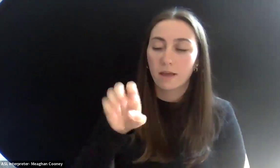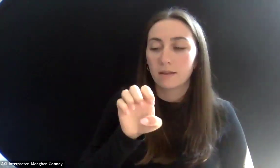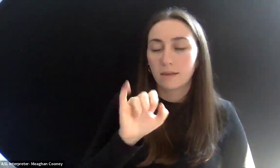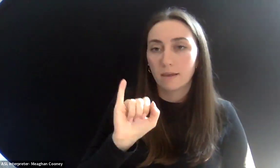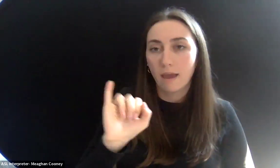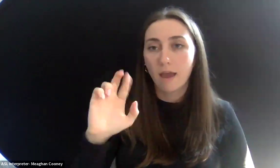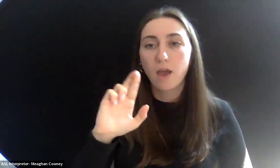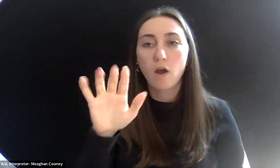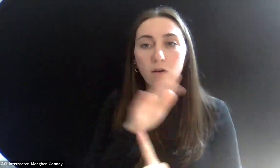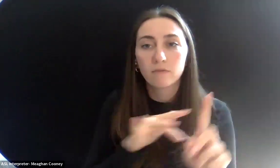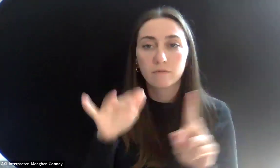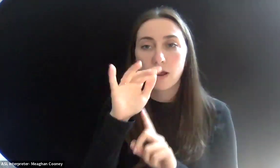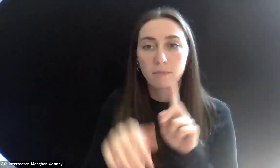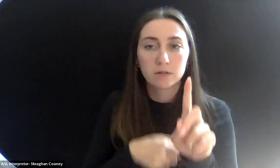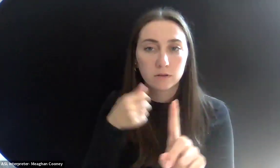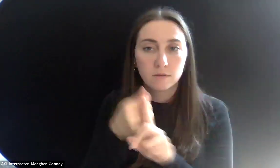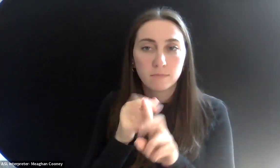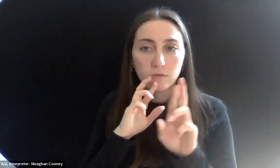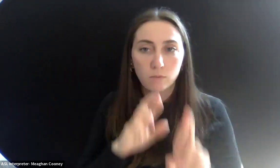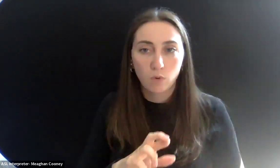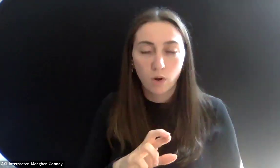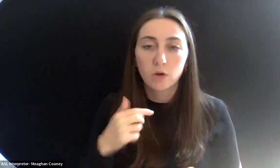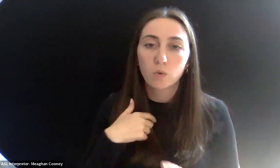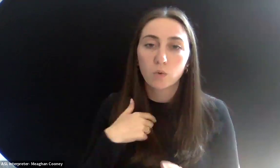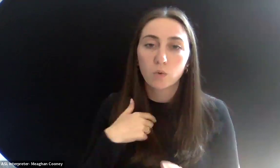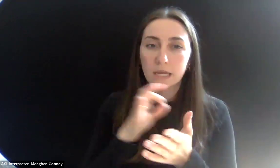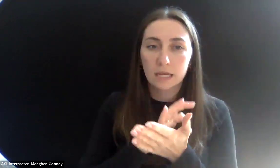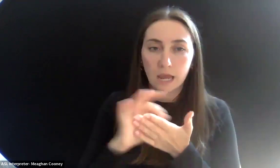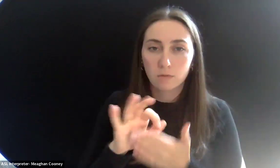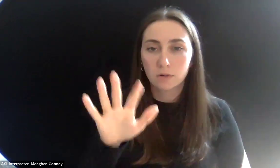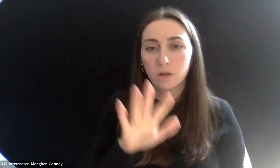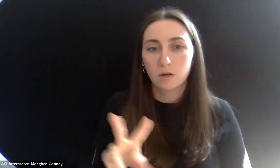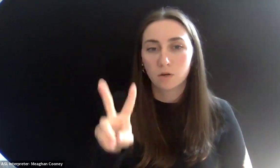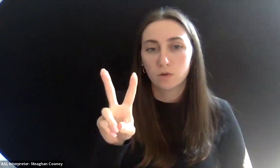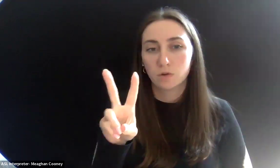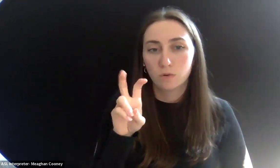So we counted about 224 in this time frame that would fit in that category.